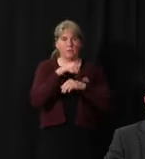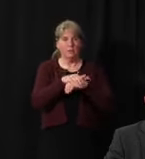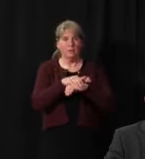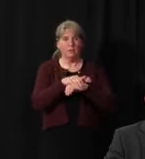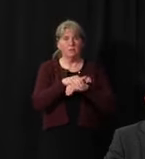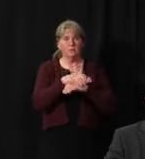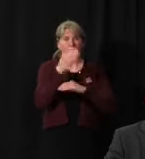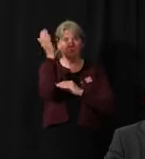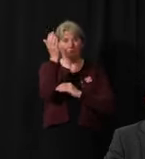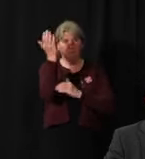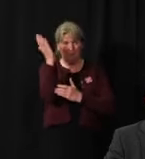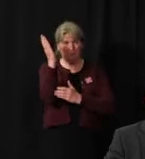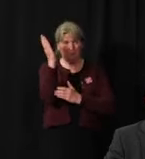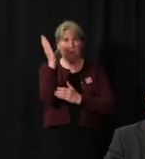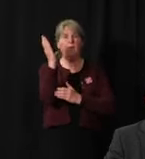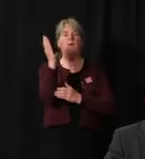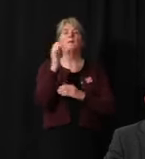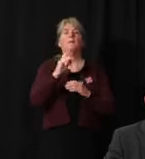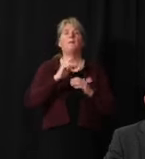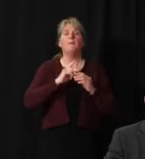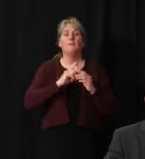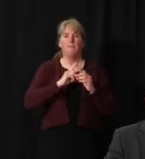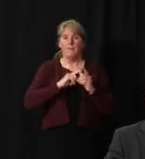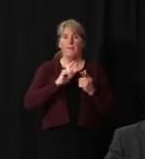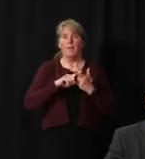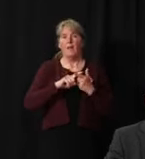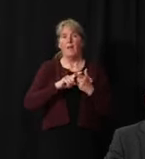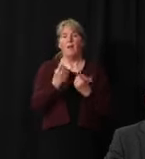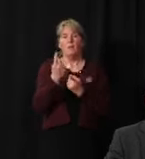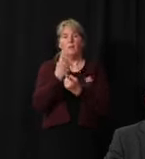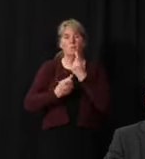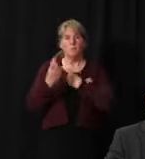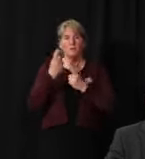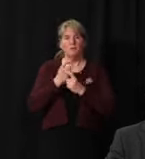So I will stick to English only for the technical briefing but I will do my best to answer